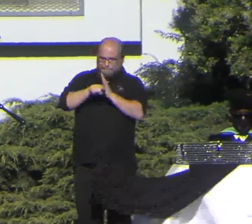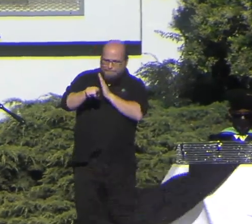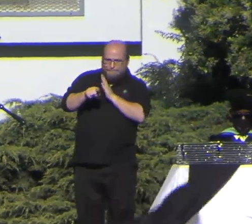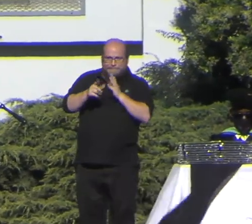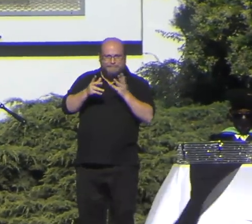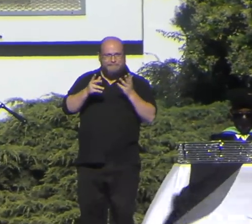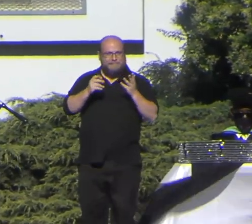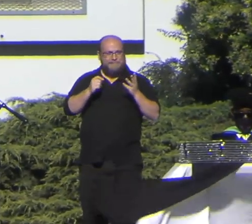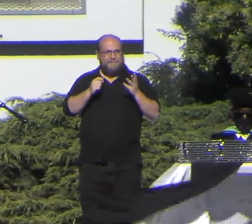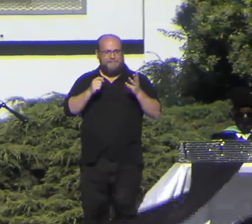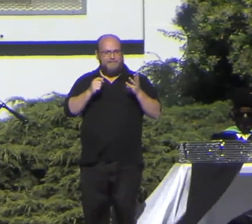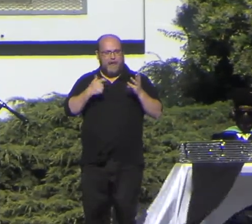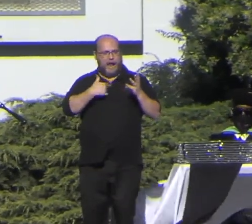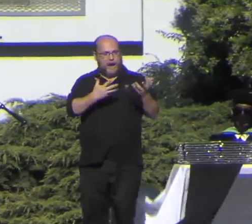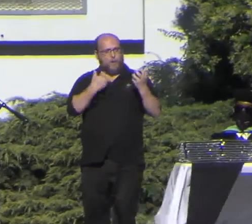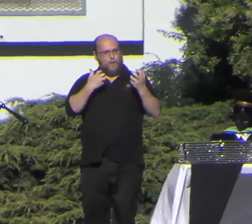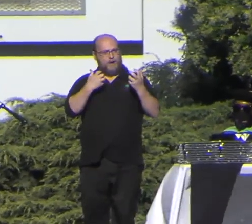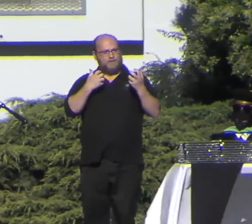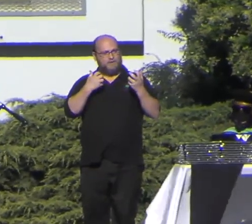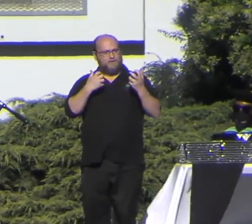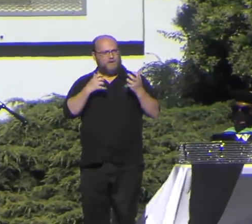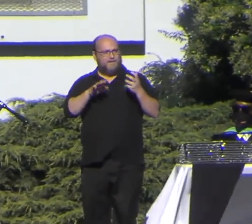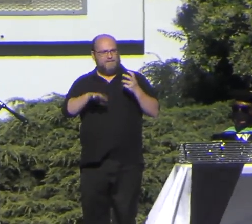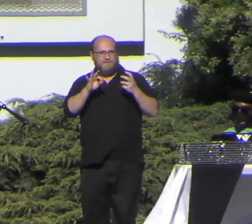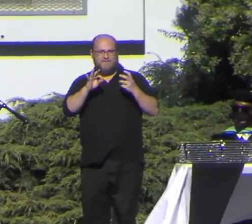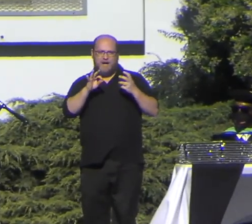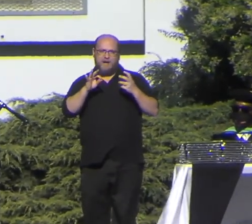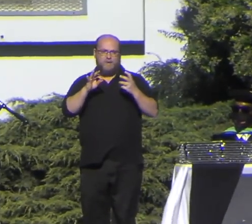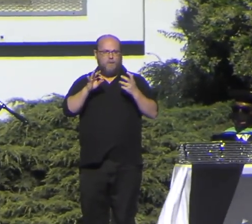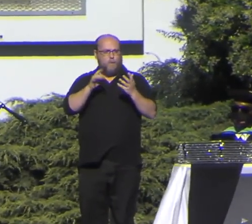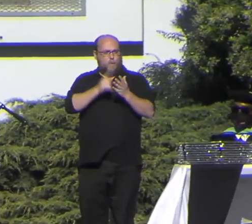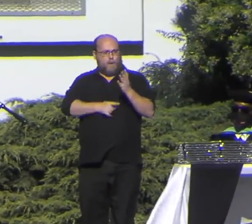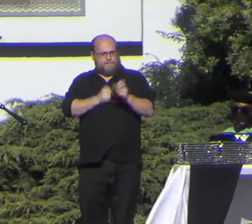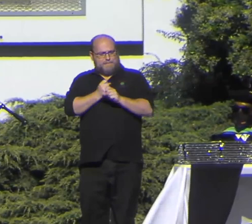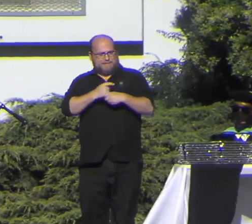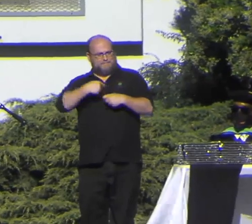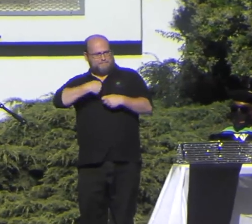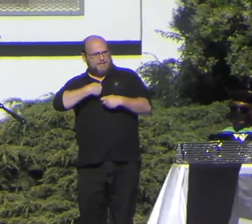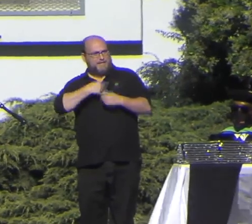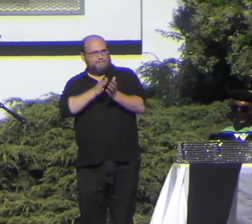I want to find what gives my life meaning. What makes me want to get out of bed and continue to learn.